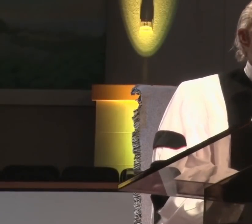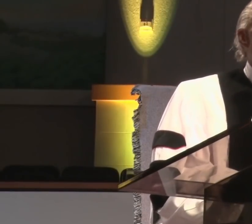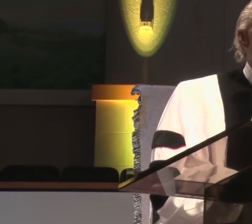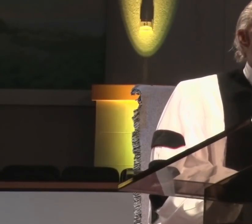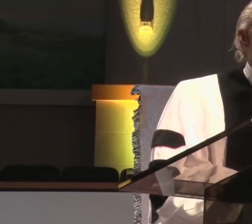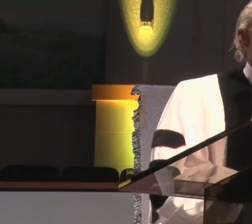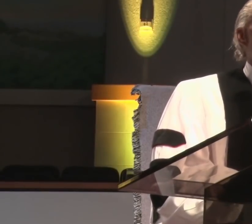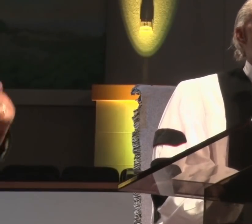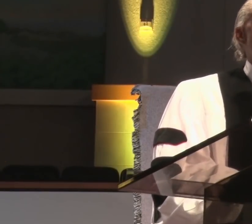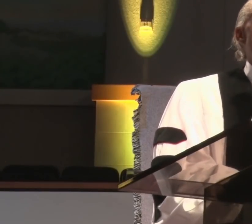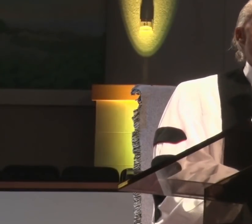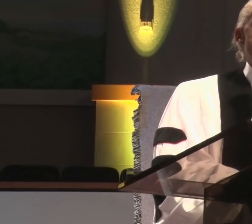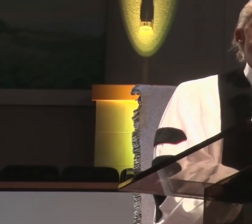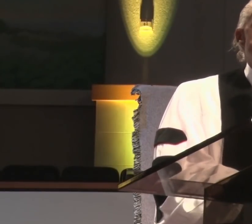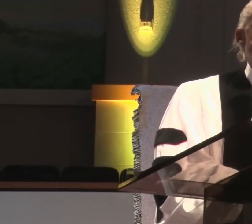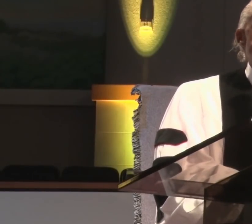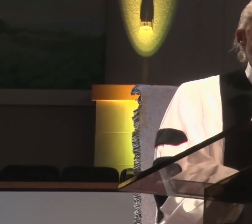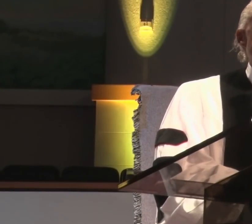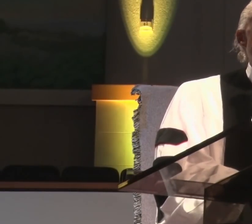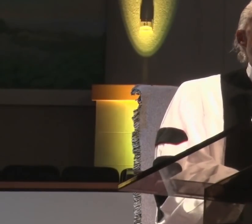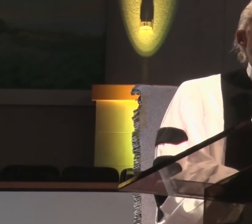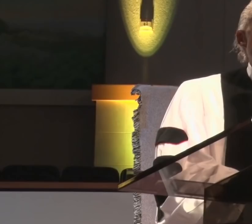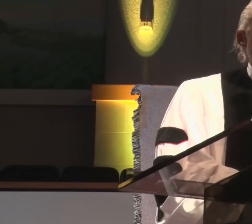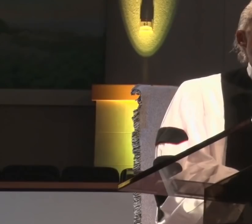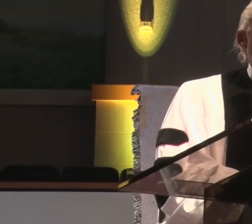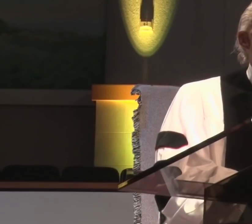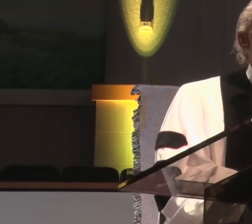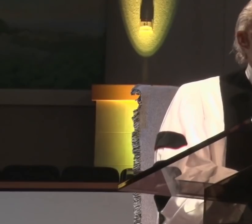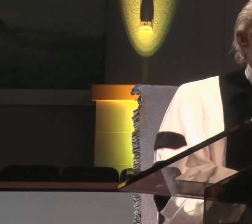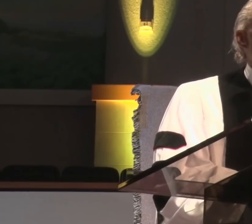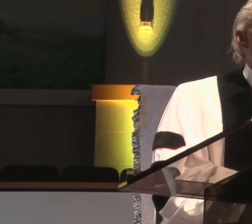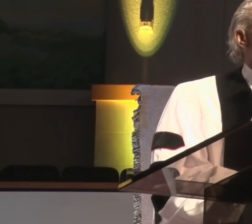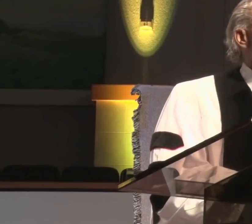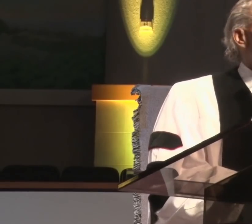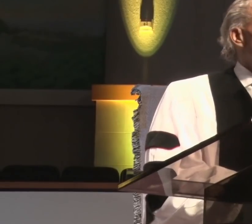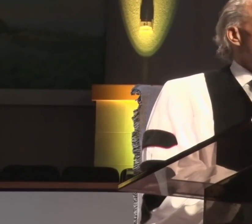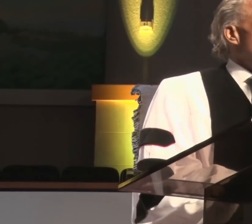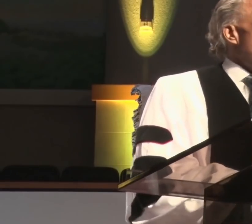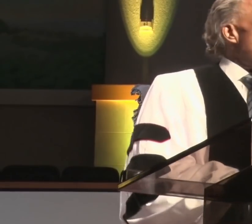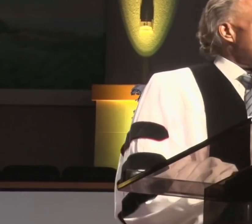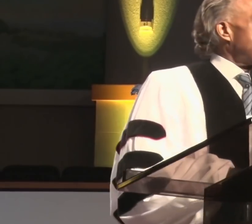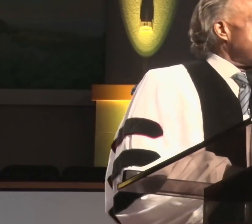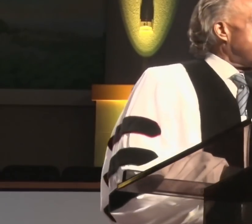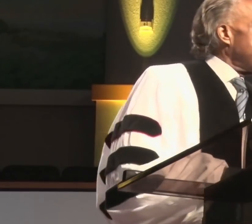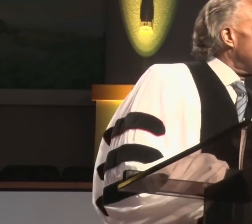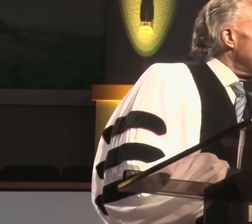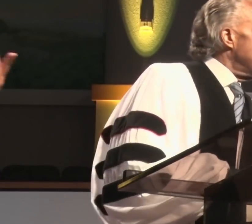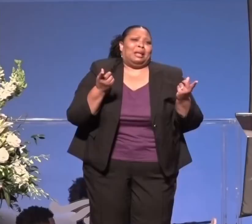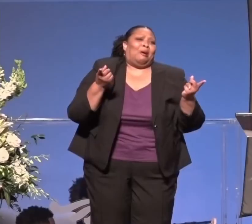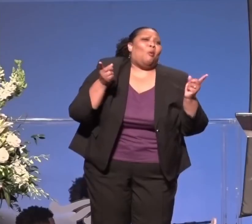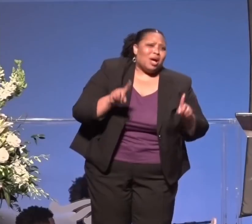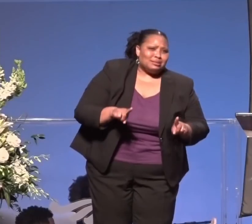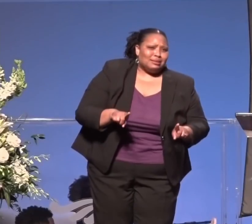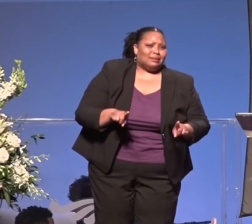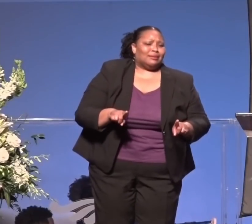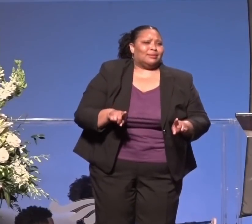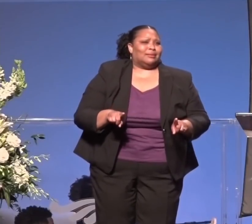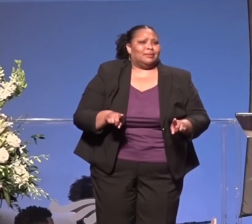BEING, WHICH MEANS THAT BREATH COMES FROM GOD. BREATH IS HOW GOD GIVES YOU